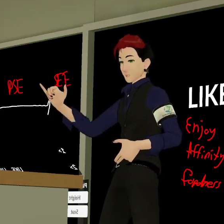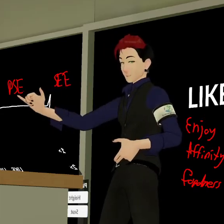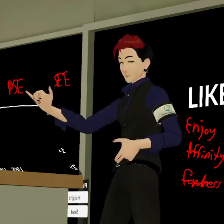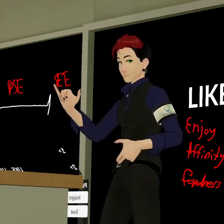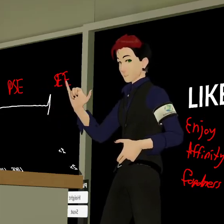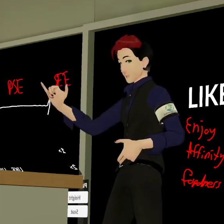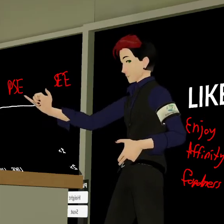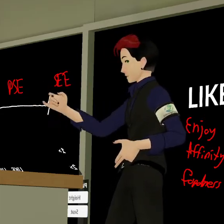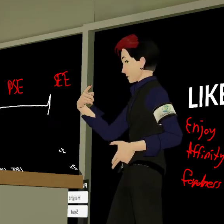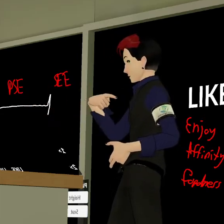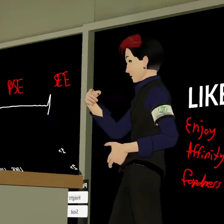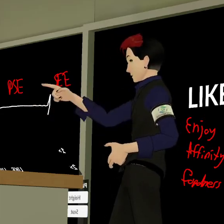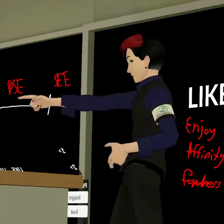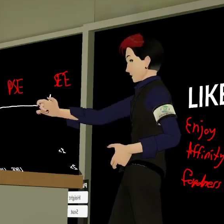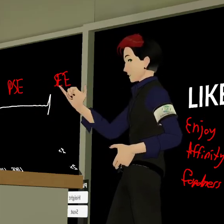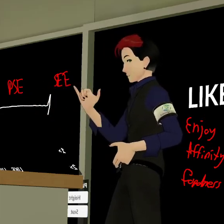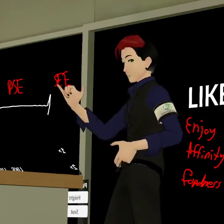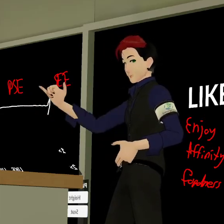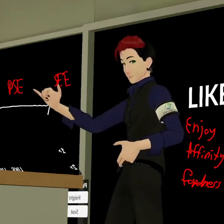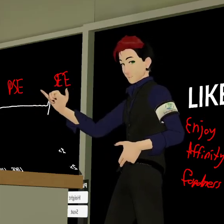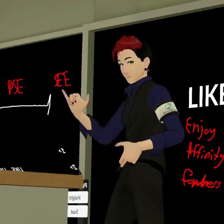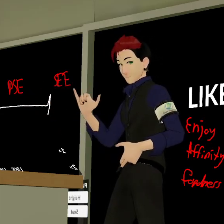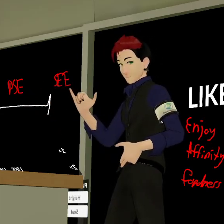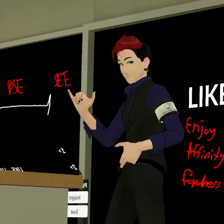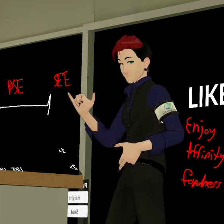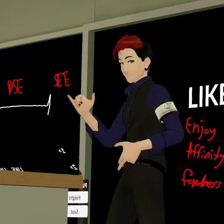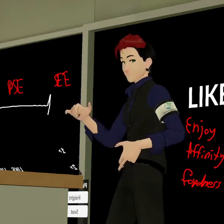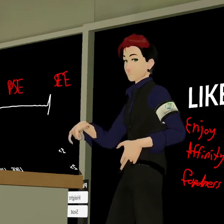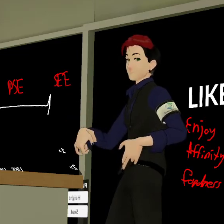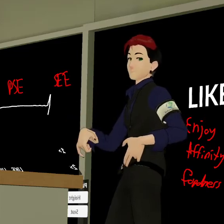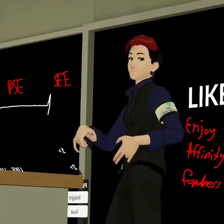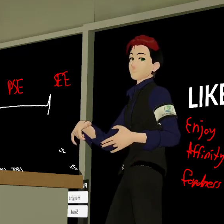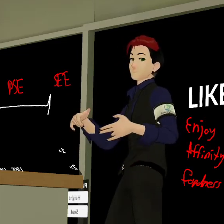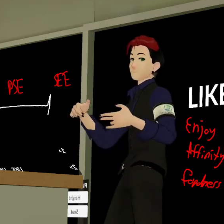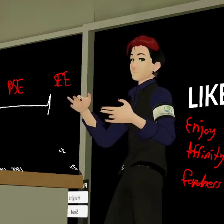an invisible line between us saying that me and him are the same